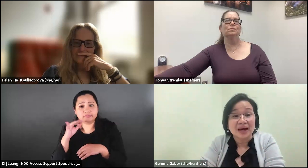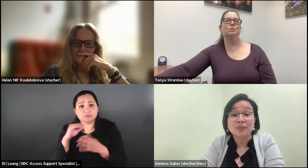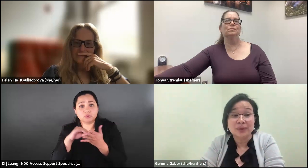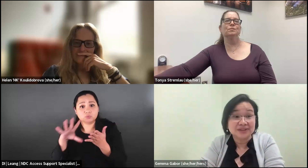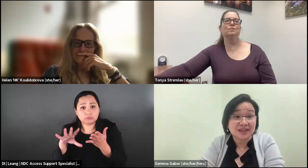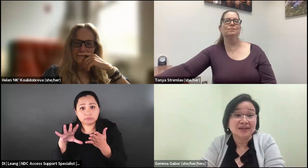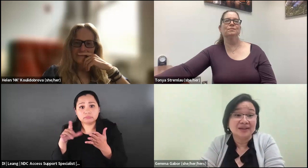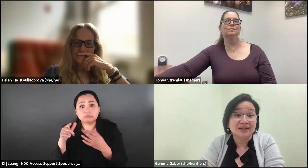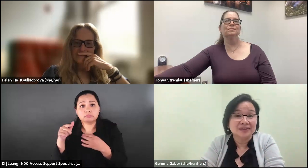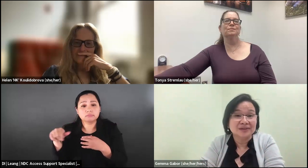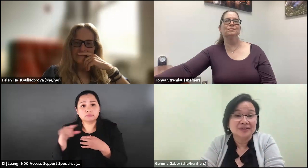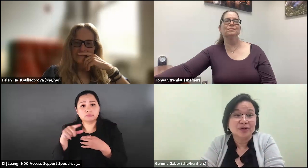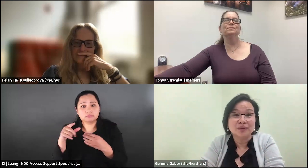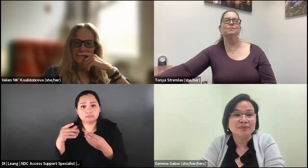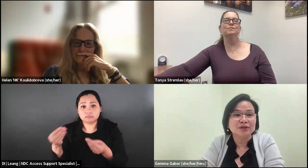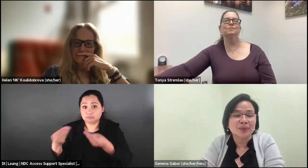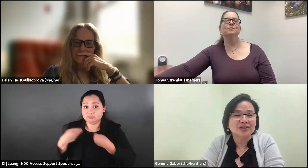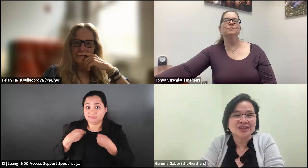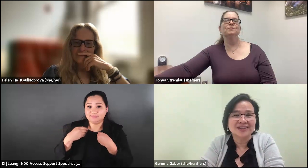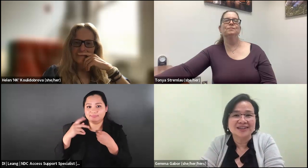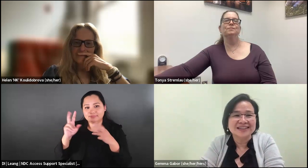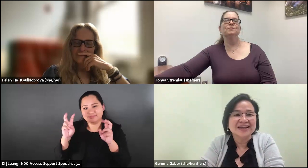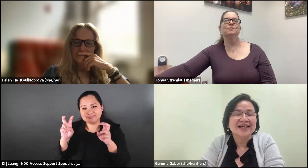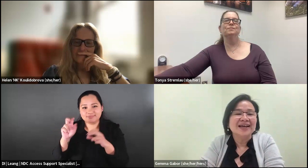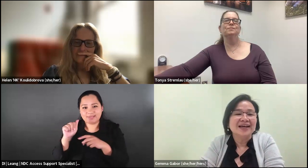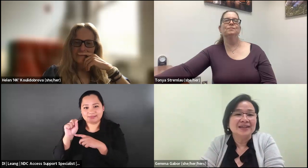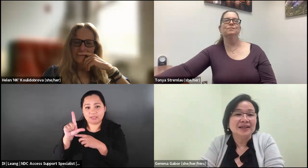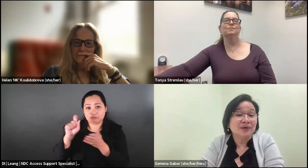I will just sign it for me to be able to understand it and then